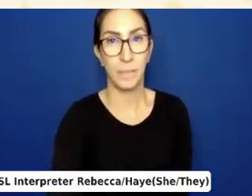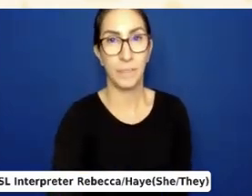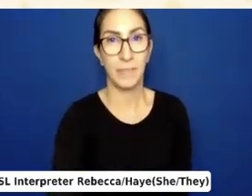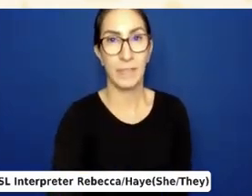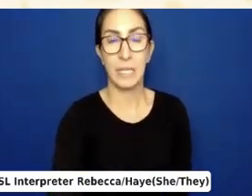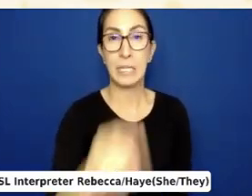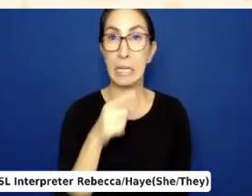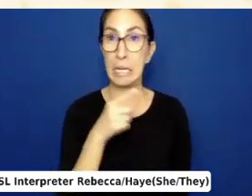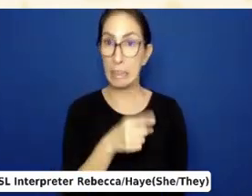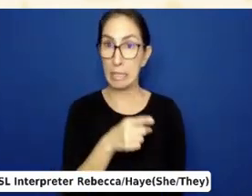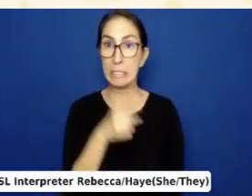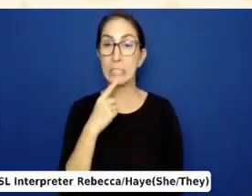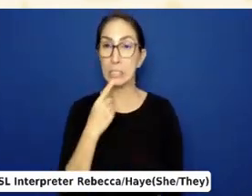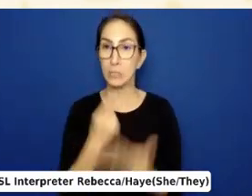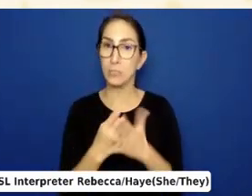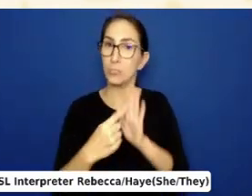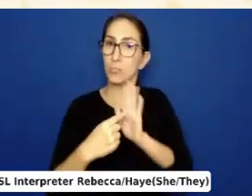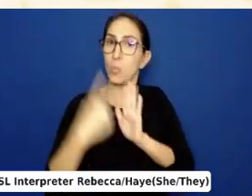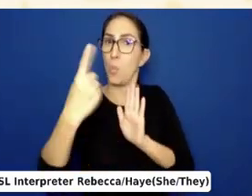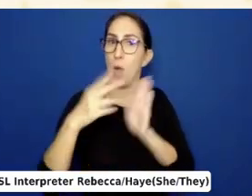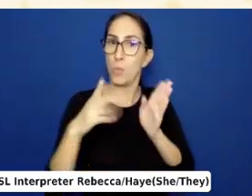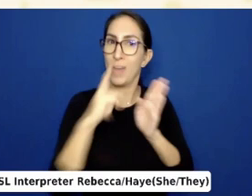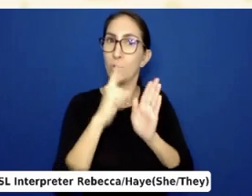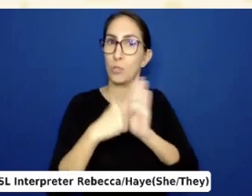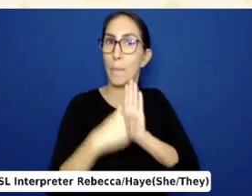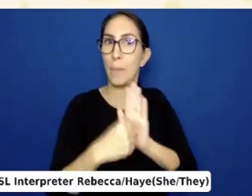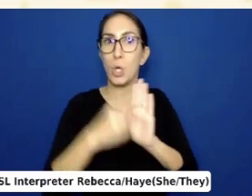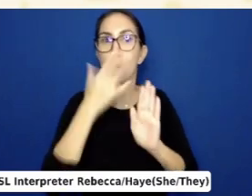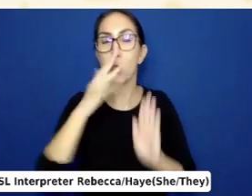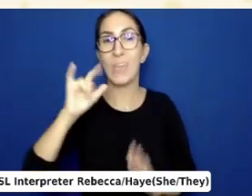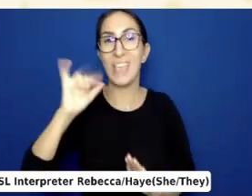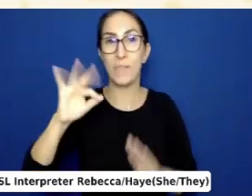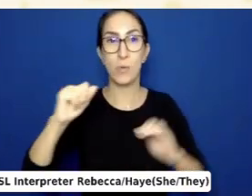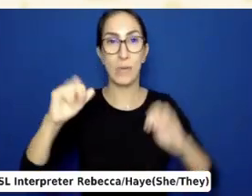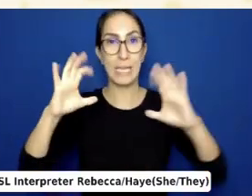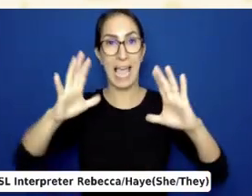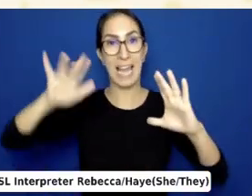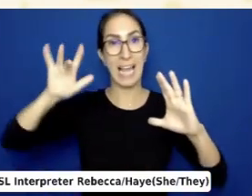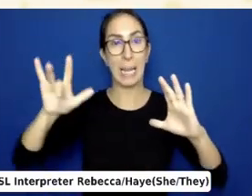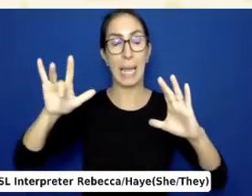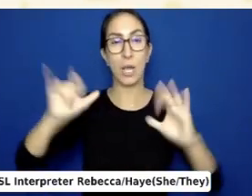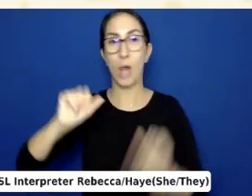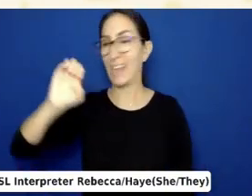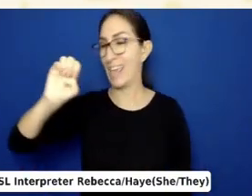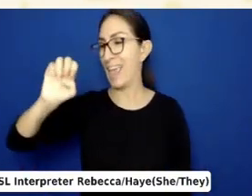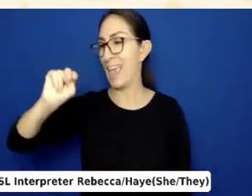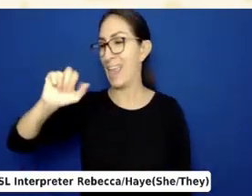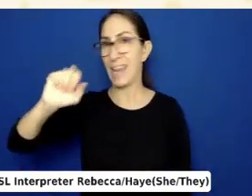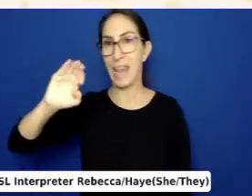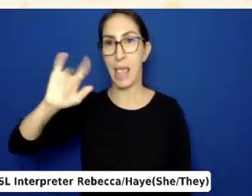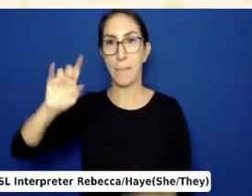So if you can click on the enable color patterns, you can find